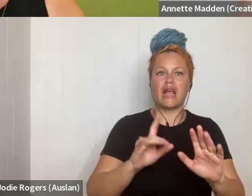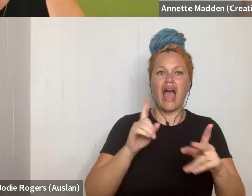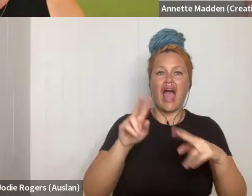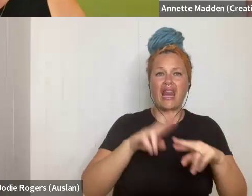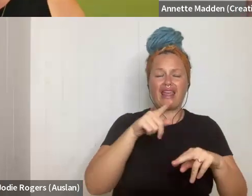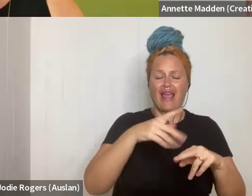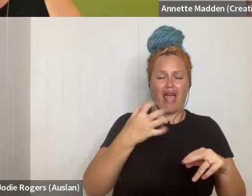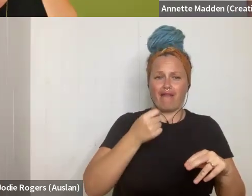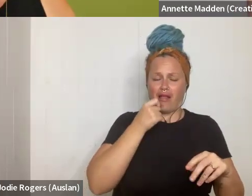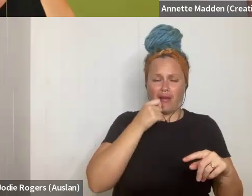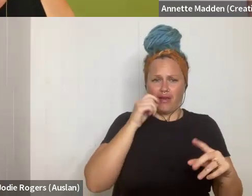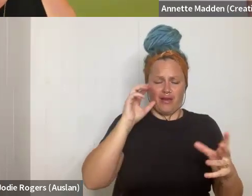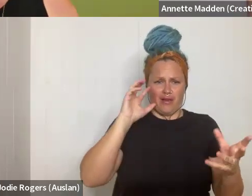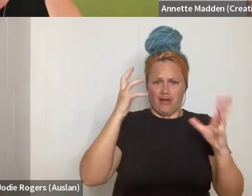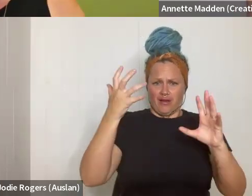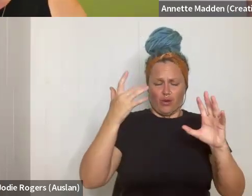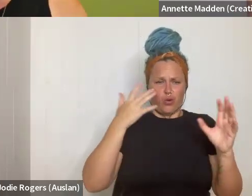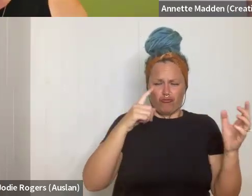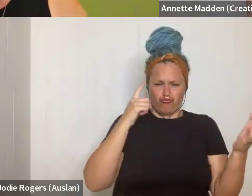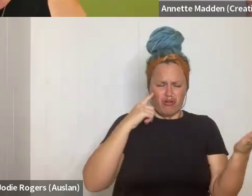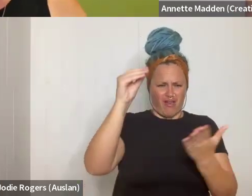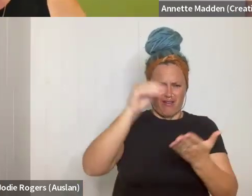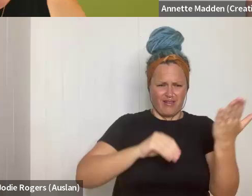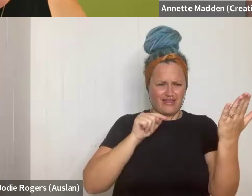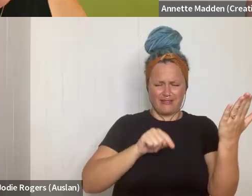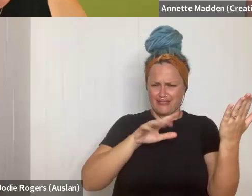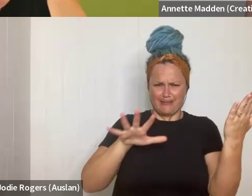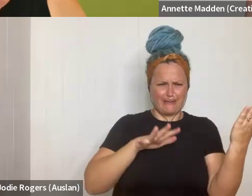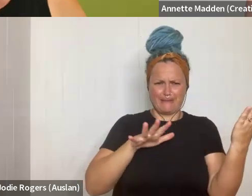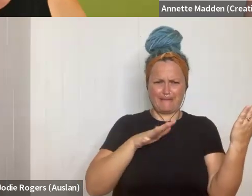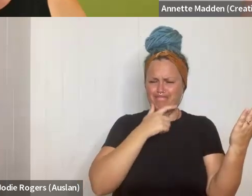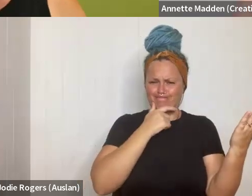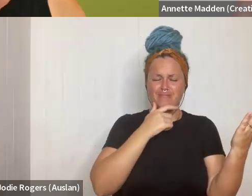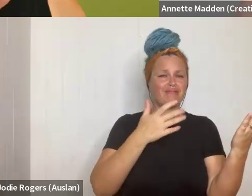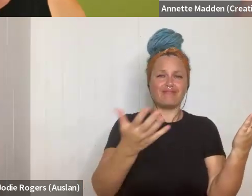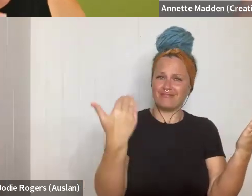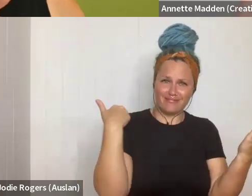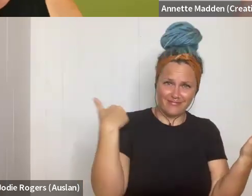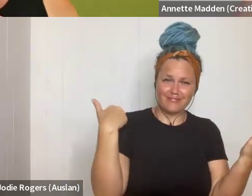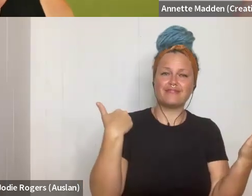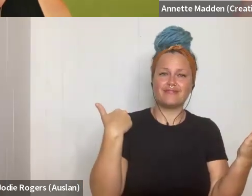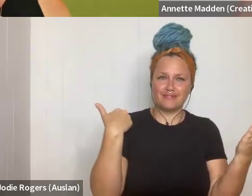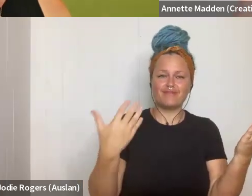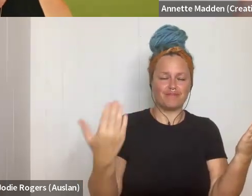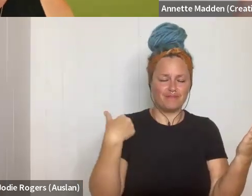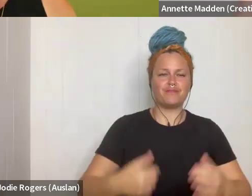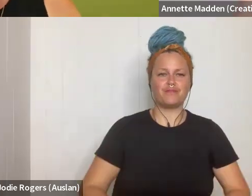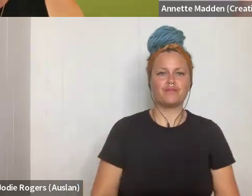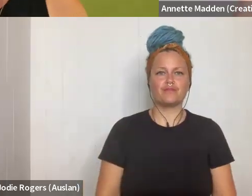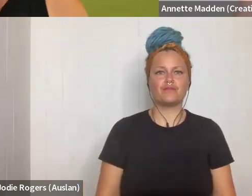for each organisational needs . If you get into a tangle